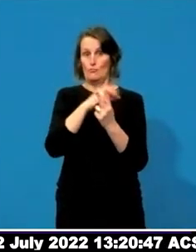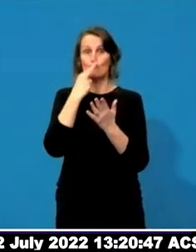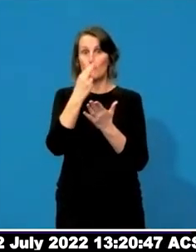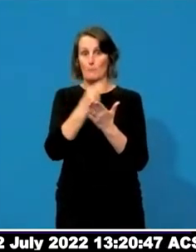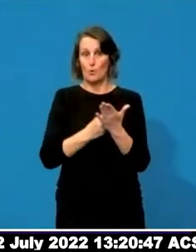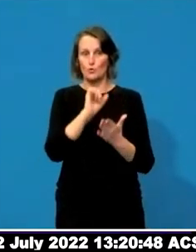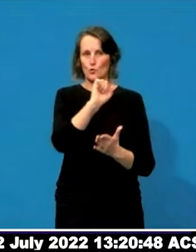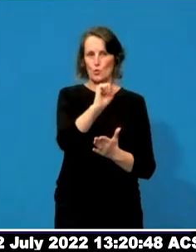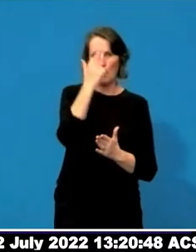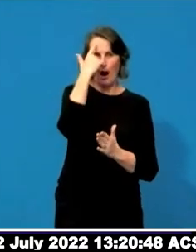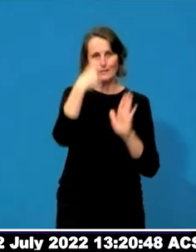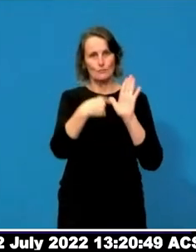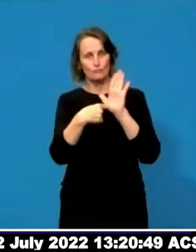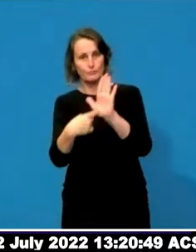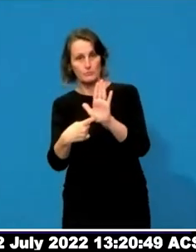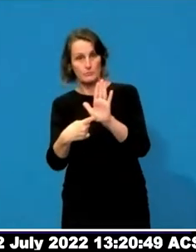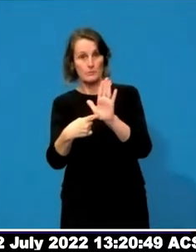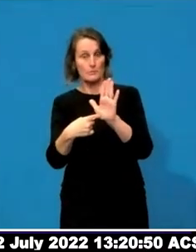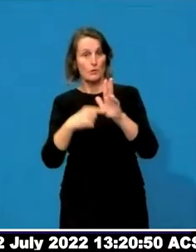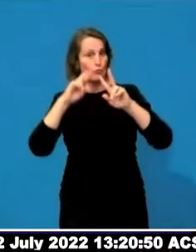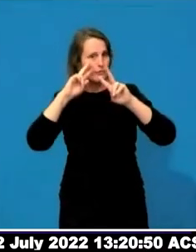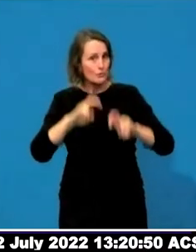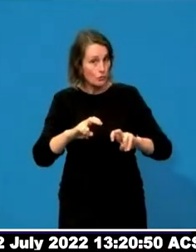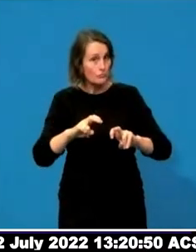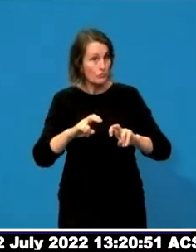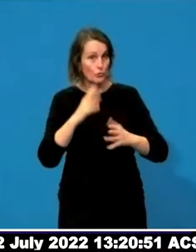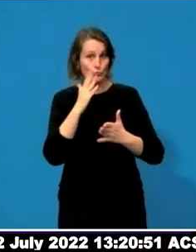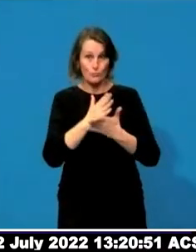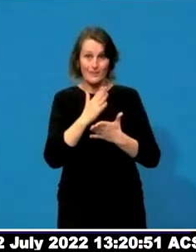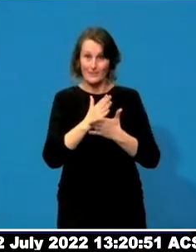conducted in a culturally safe and appropriate way? MS McRAE: Yes, it was.